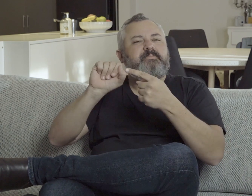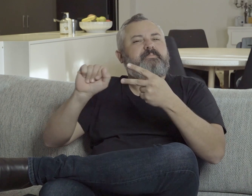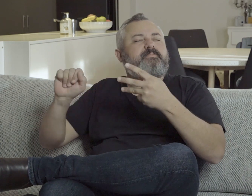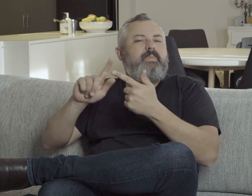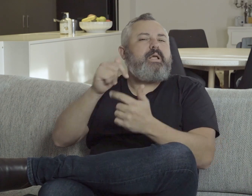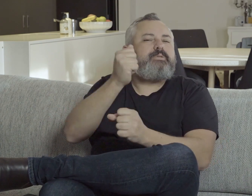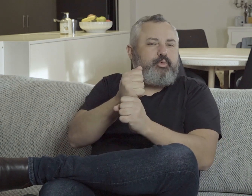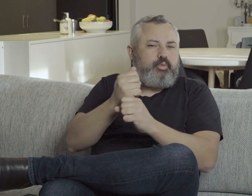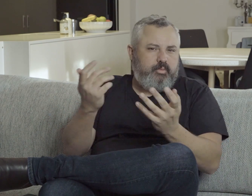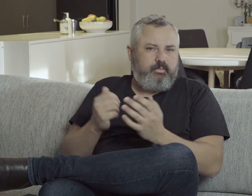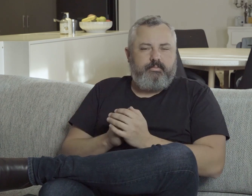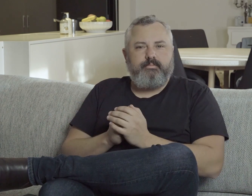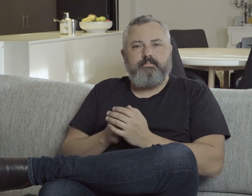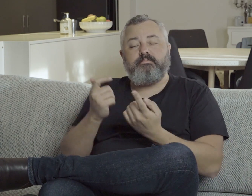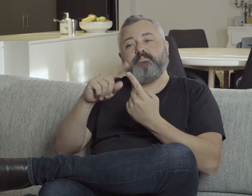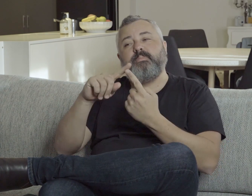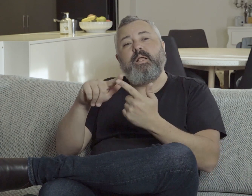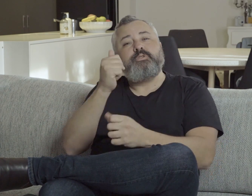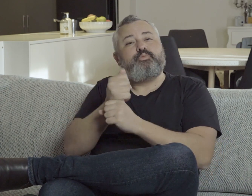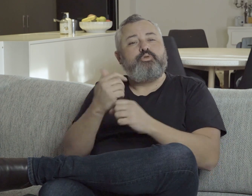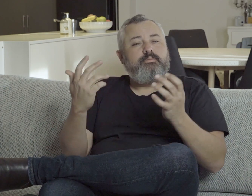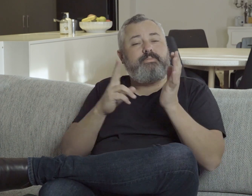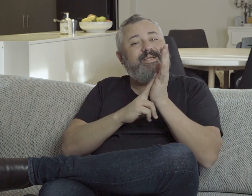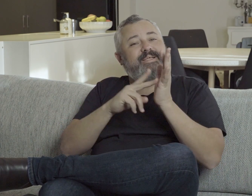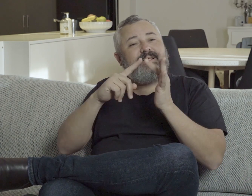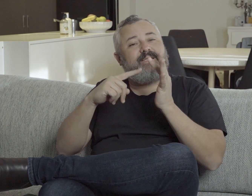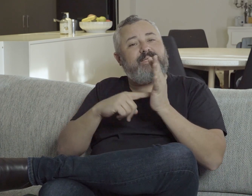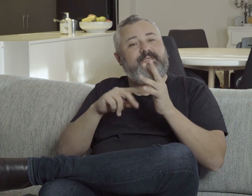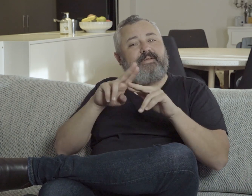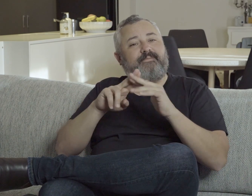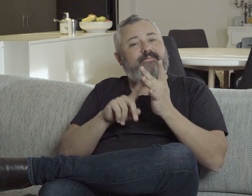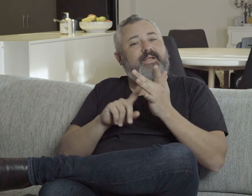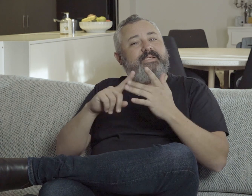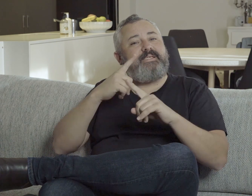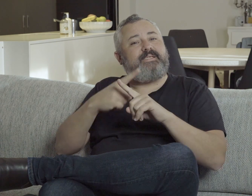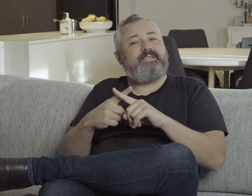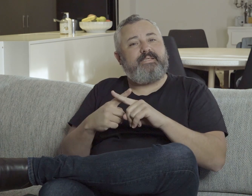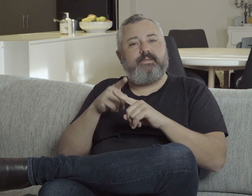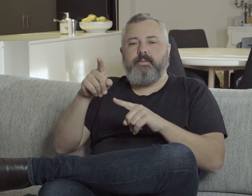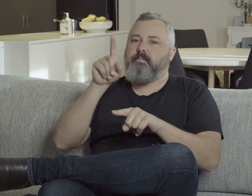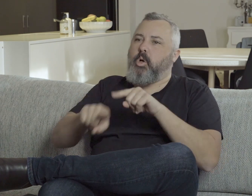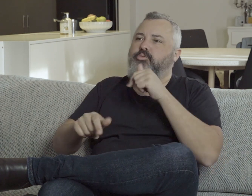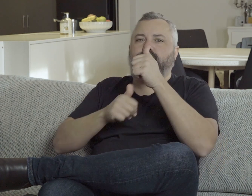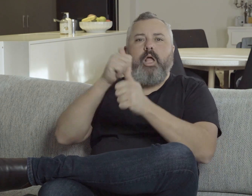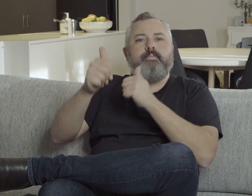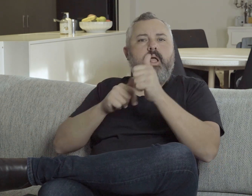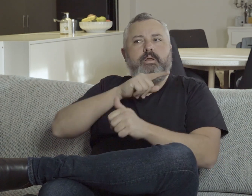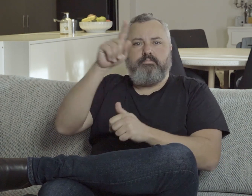Let me explain some of the unique features on offer from some of the most popular streaming services. The first example is Netflix.